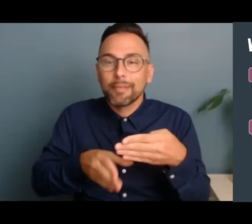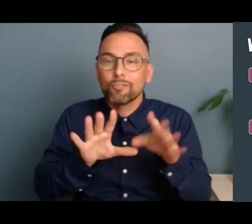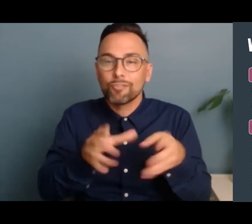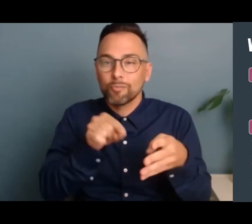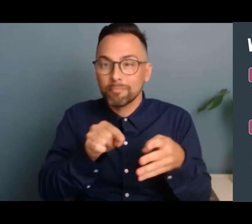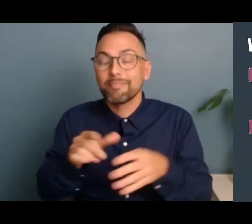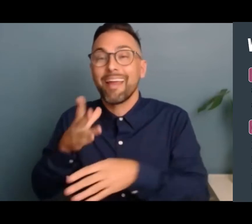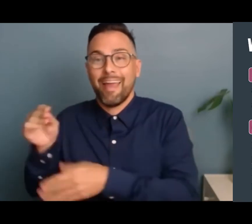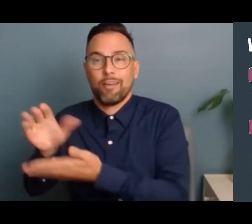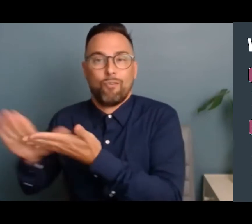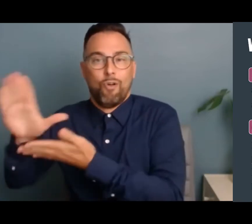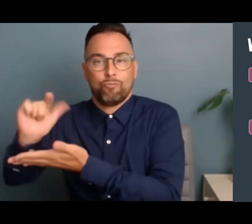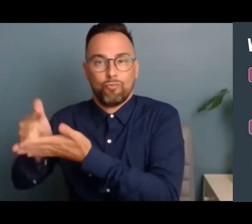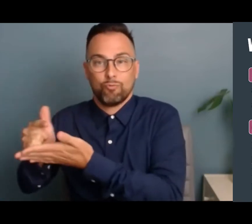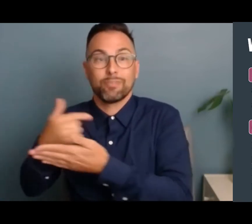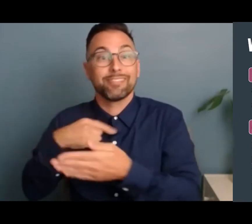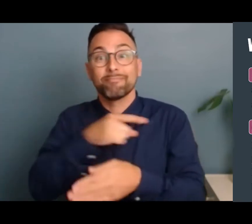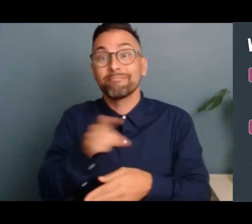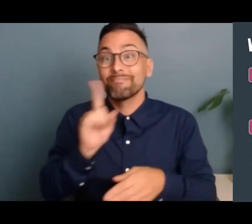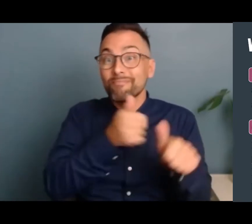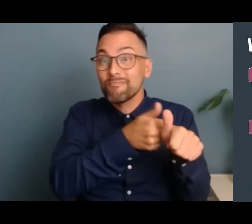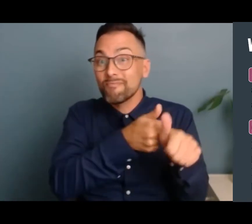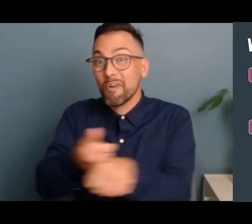that may have not completed, and then college graduates.